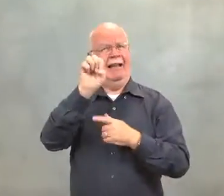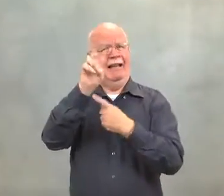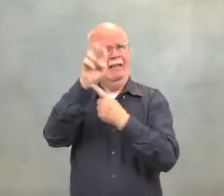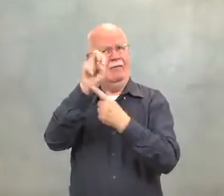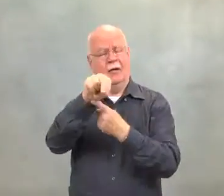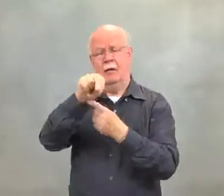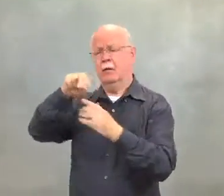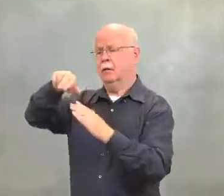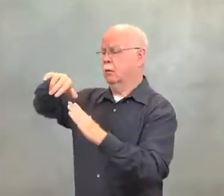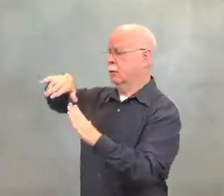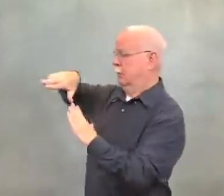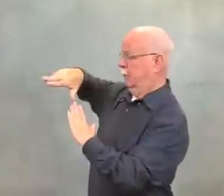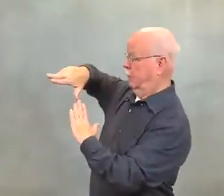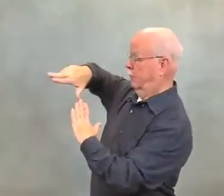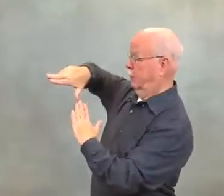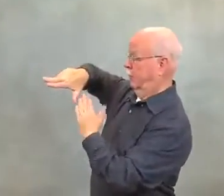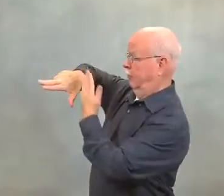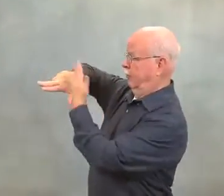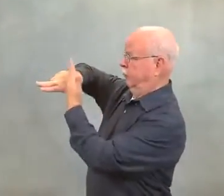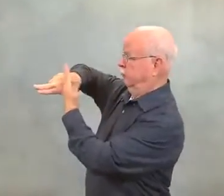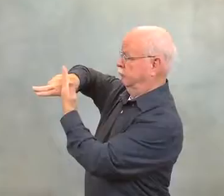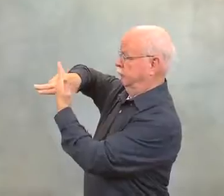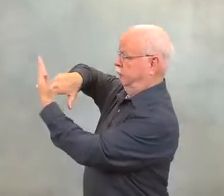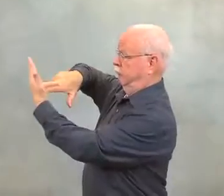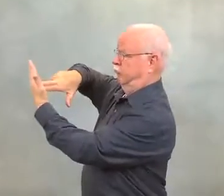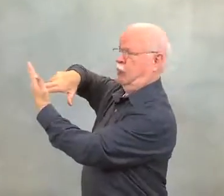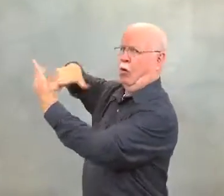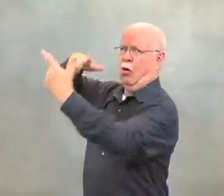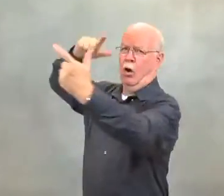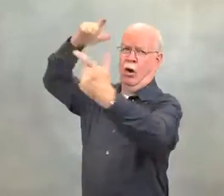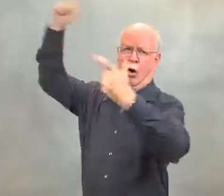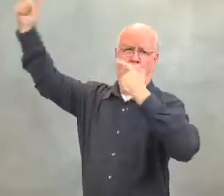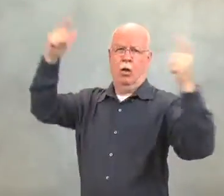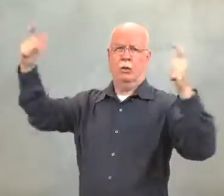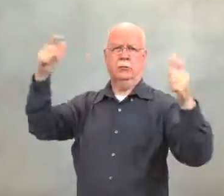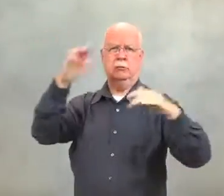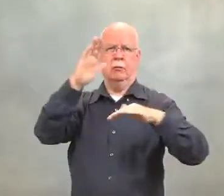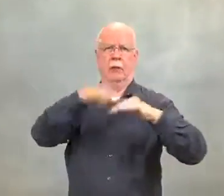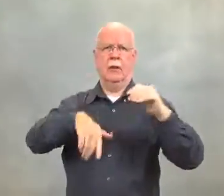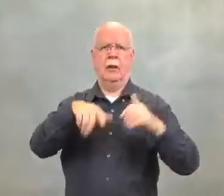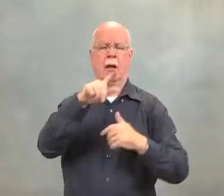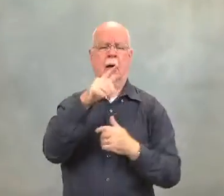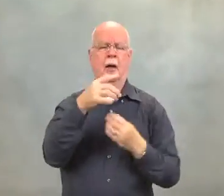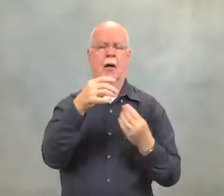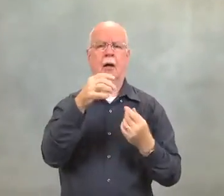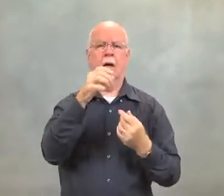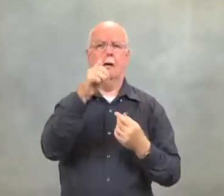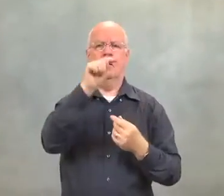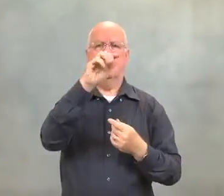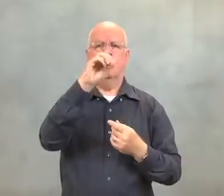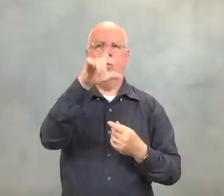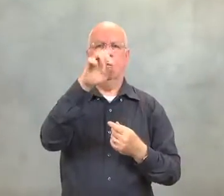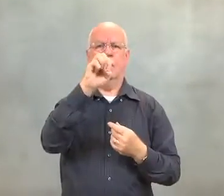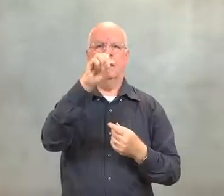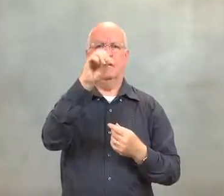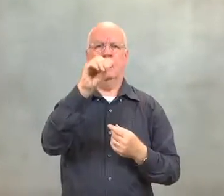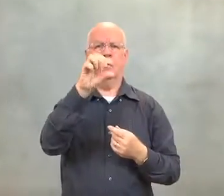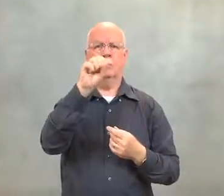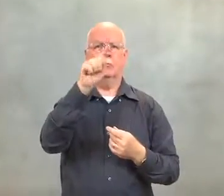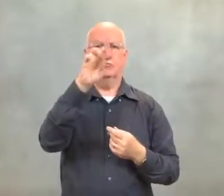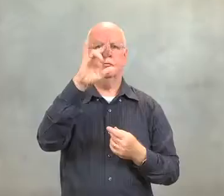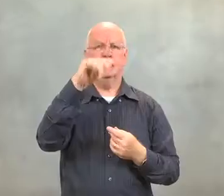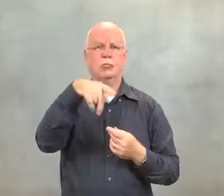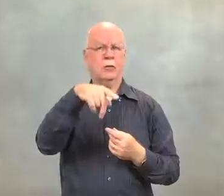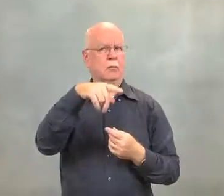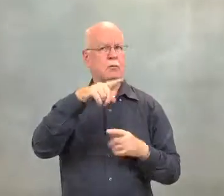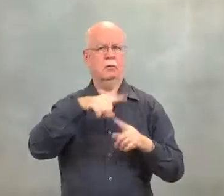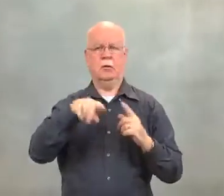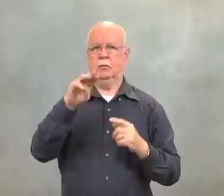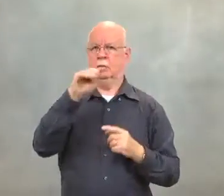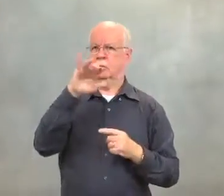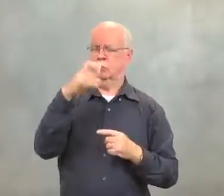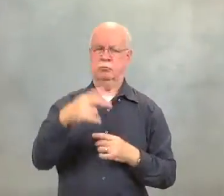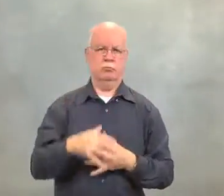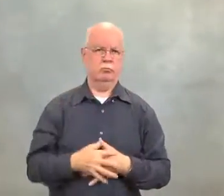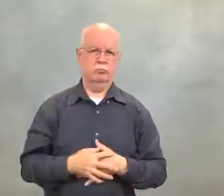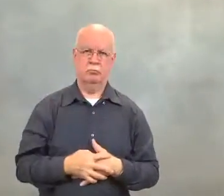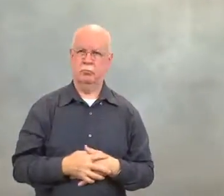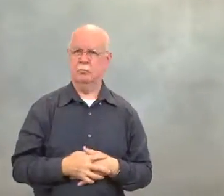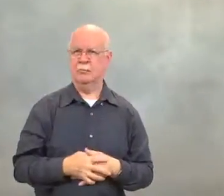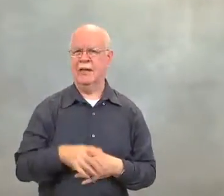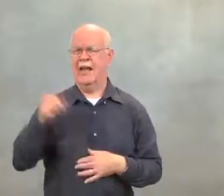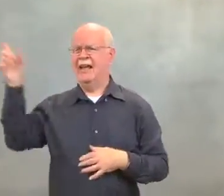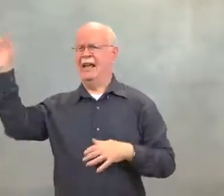This was in spite of the fact that the northern territory